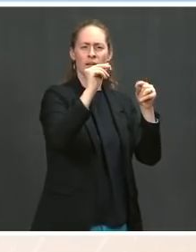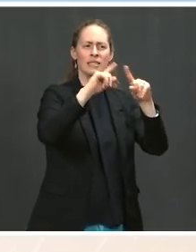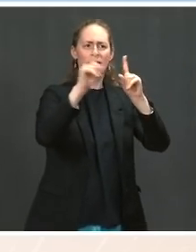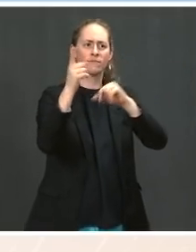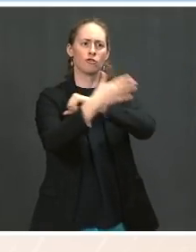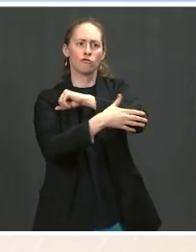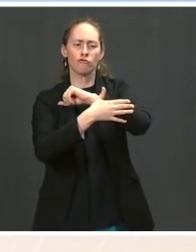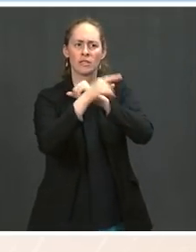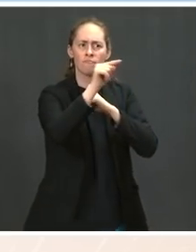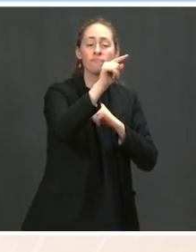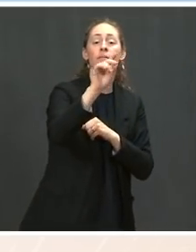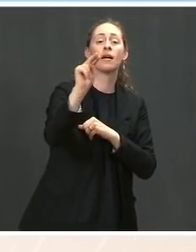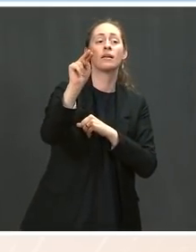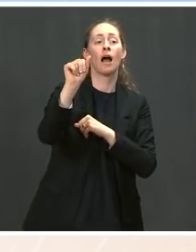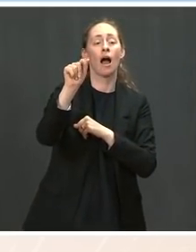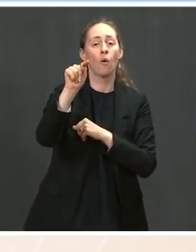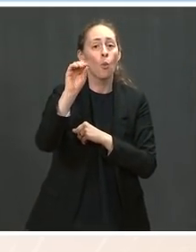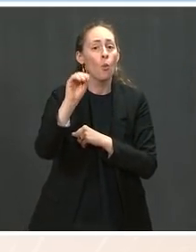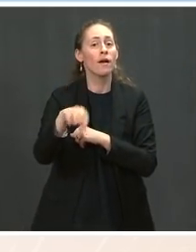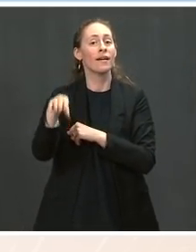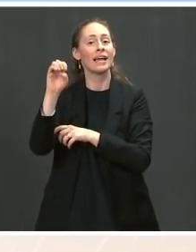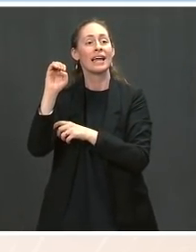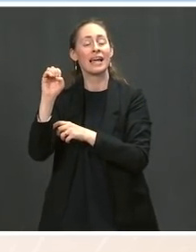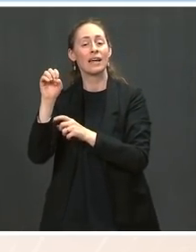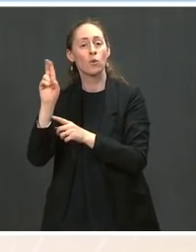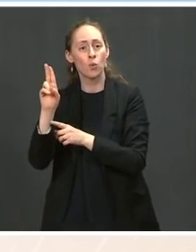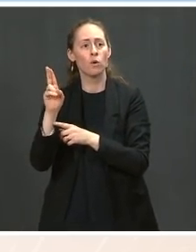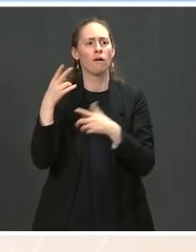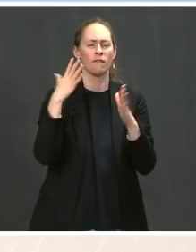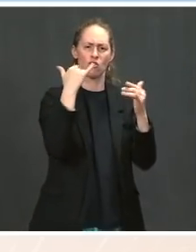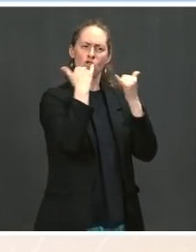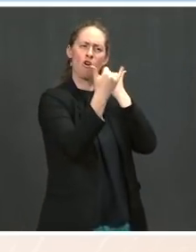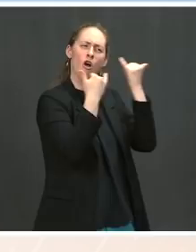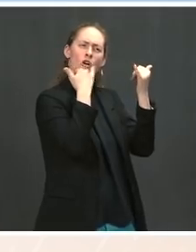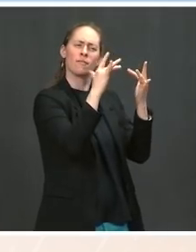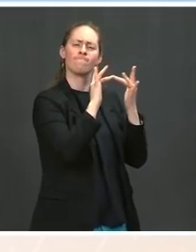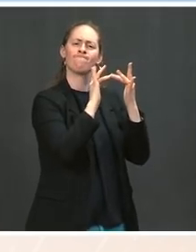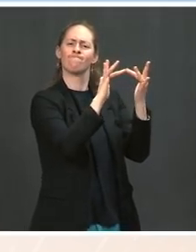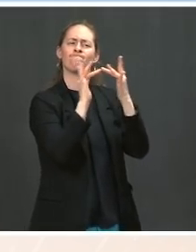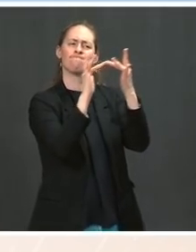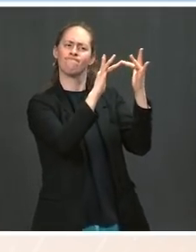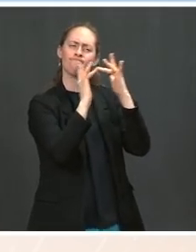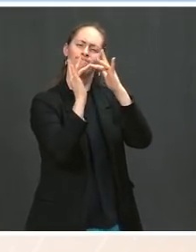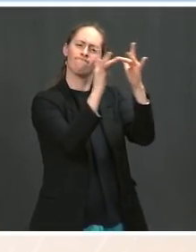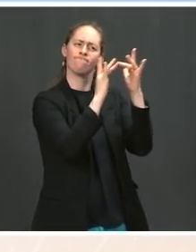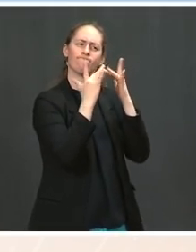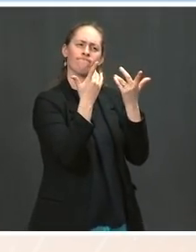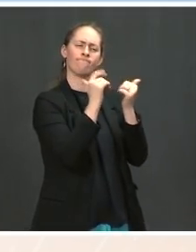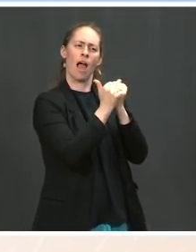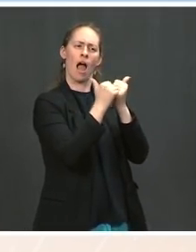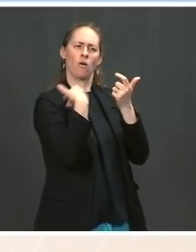These consultations and conversations are continuing, but just to give you a sense of how much engagement and outreach we've done to date.